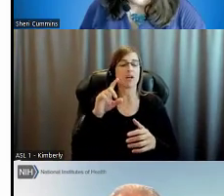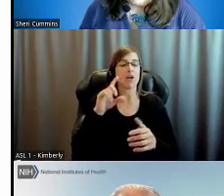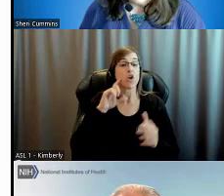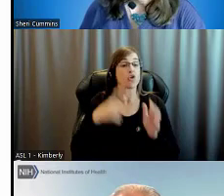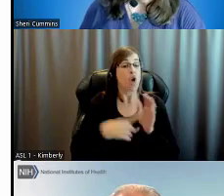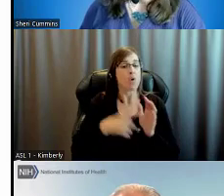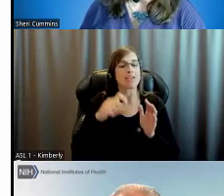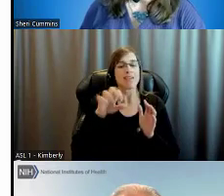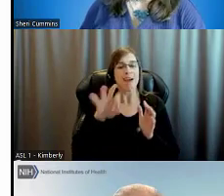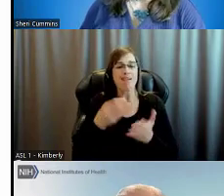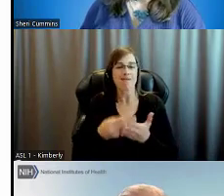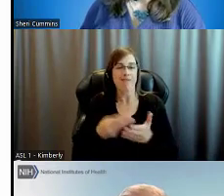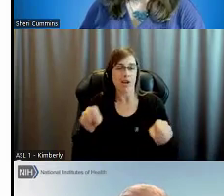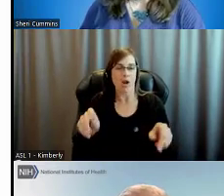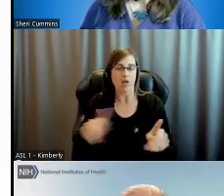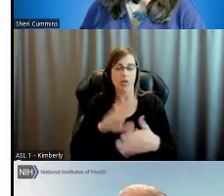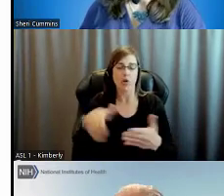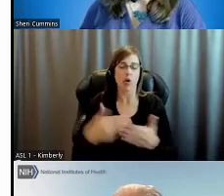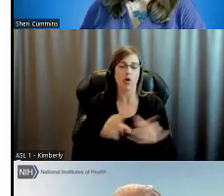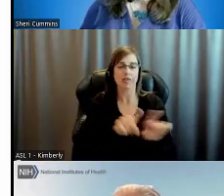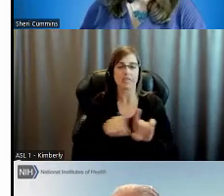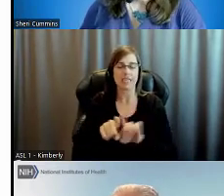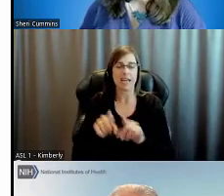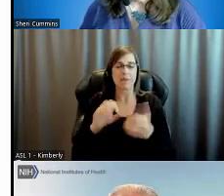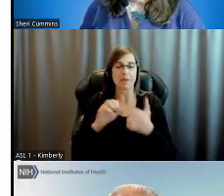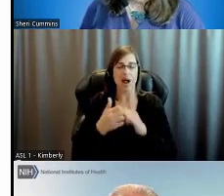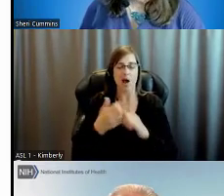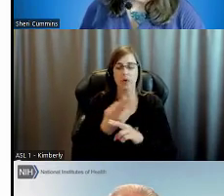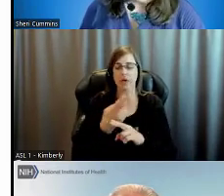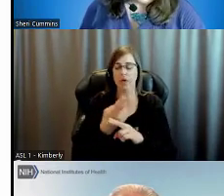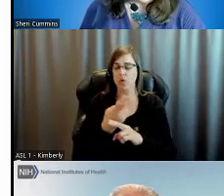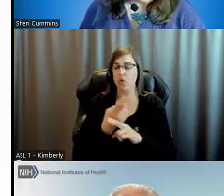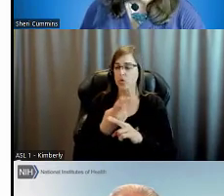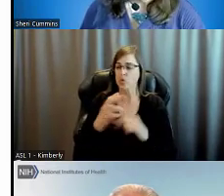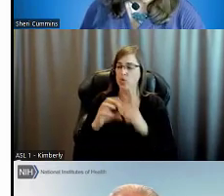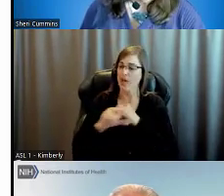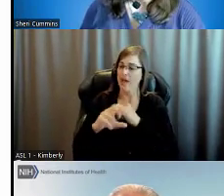Basically, it's the mechanism we use to advertise our grant opportunities, okay?